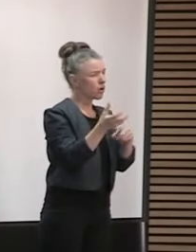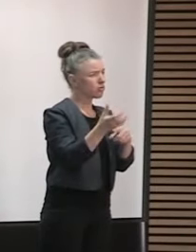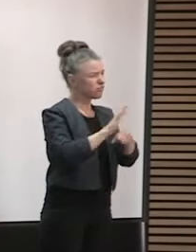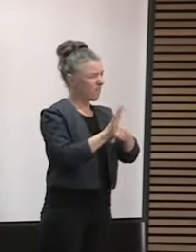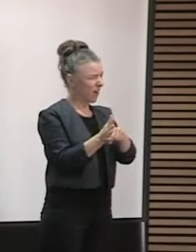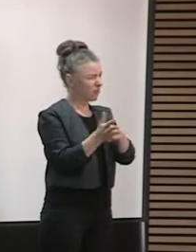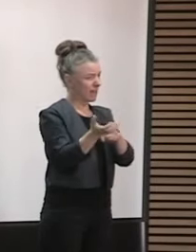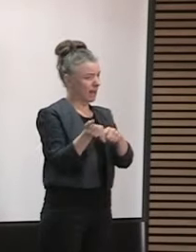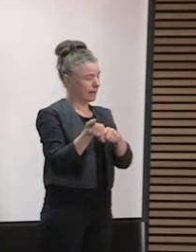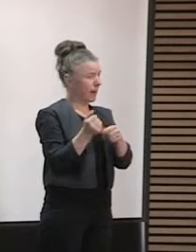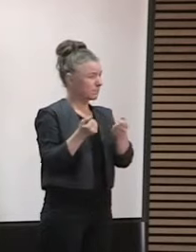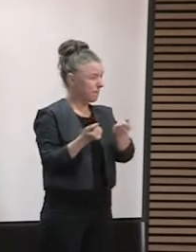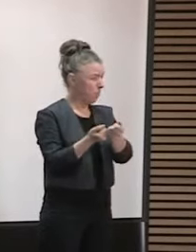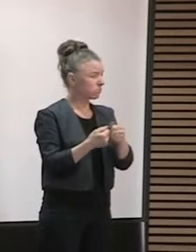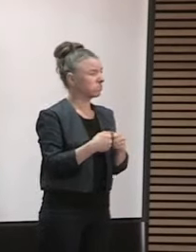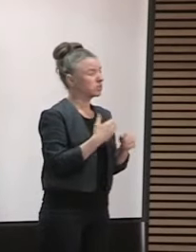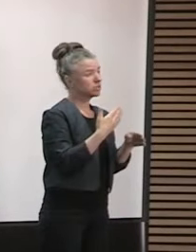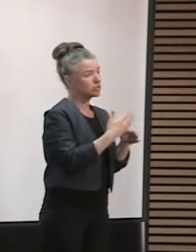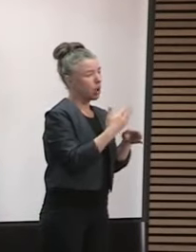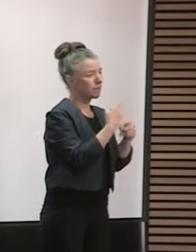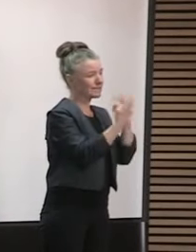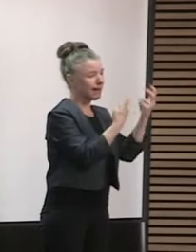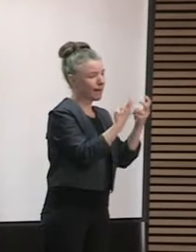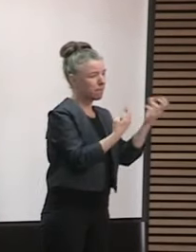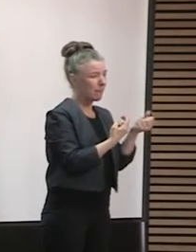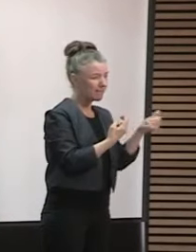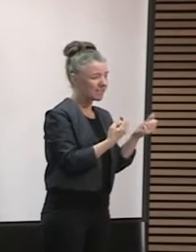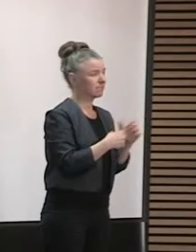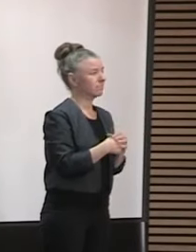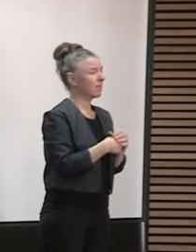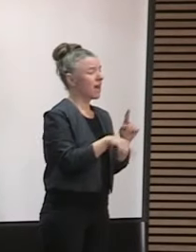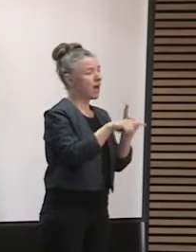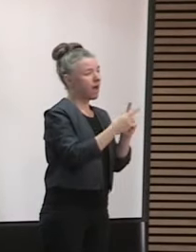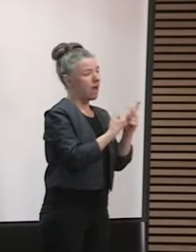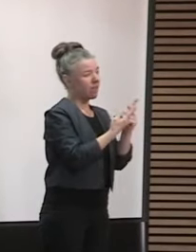was 63,000 and something over that particular period of time but then there's the next day